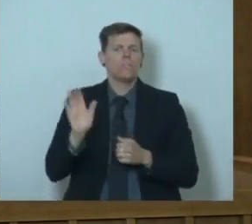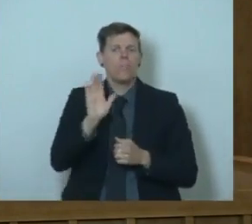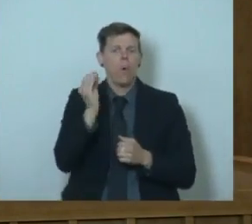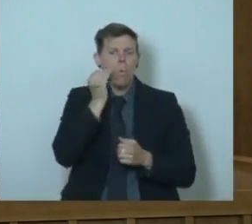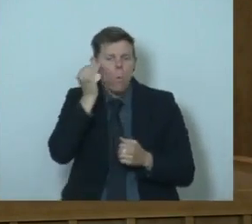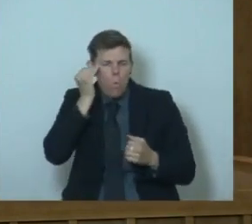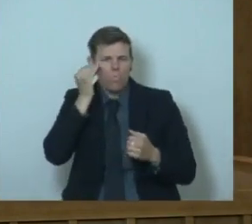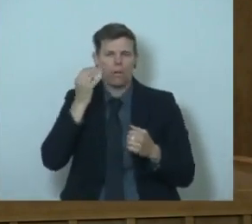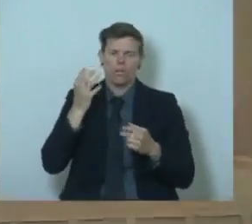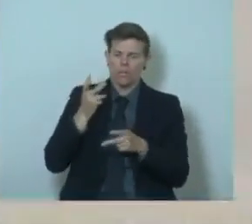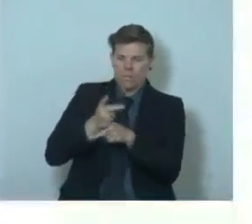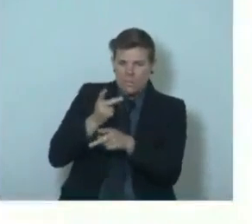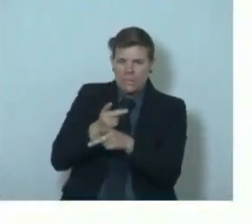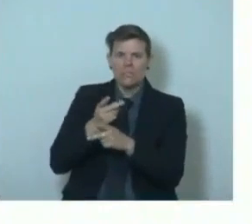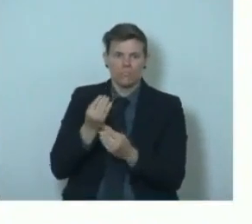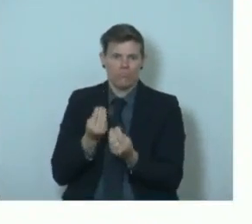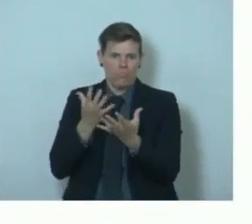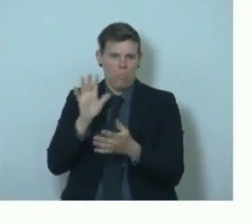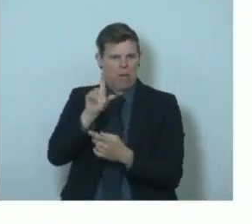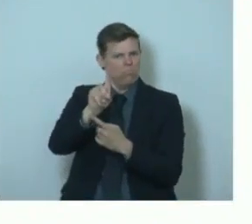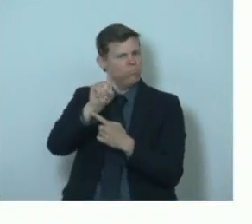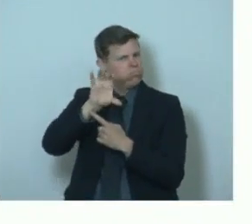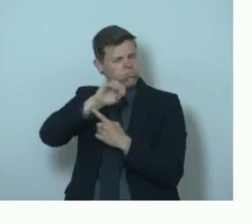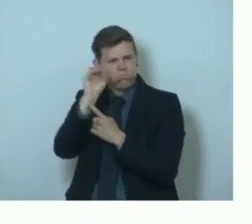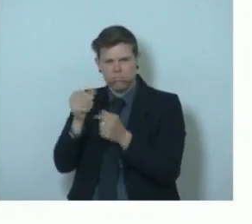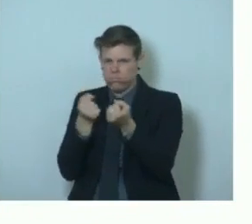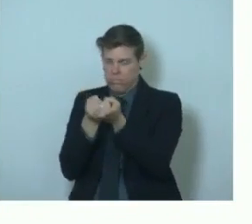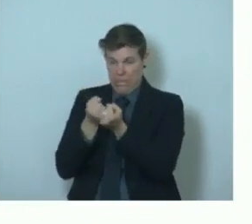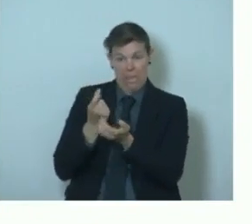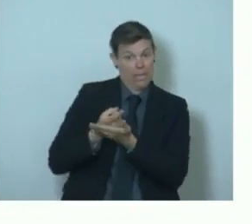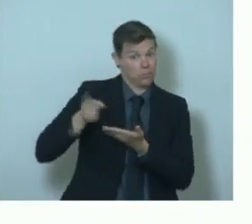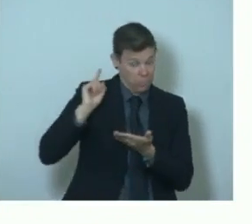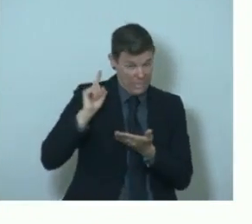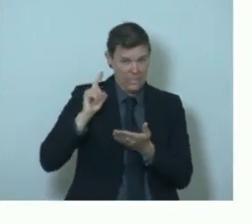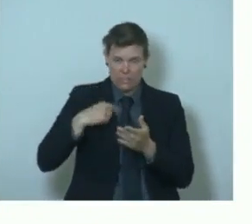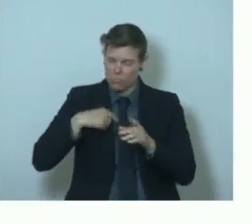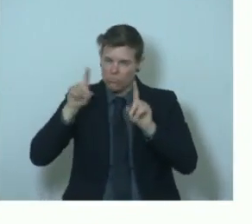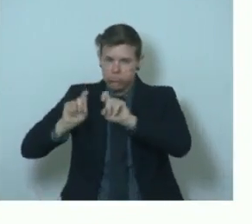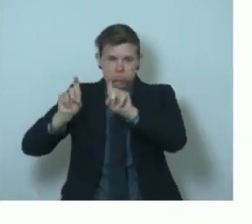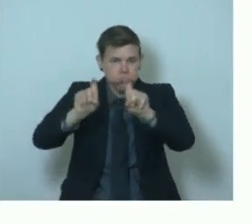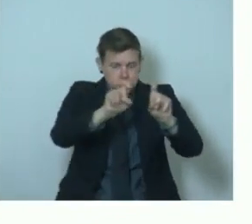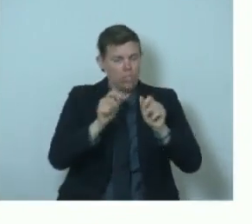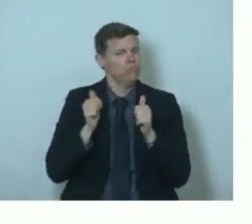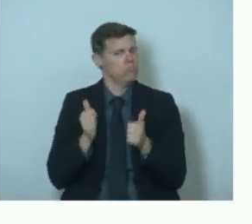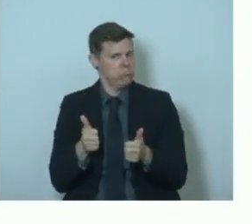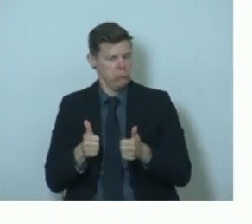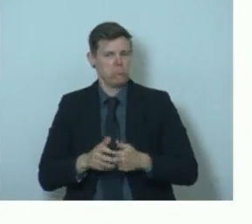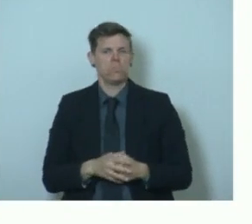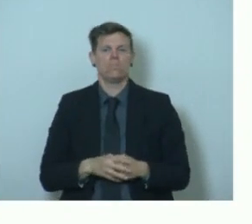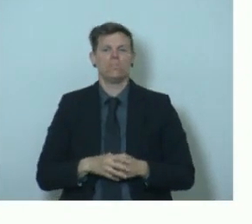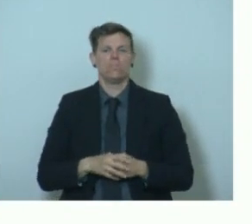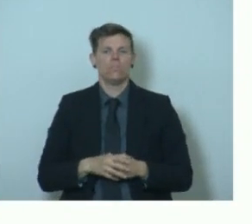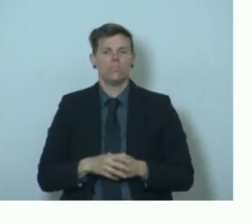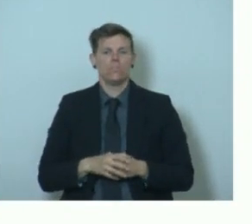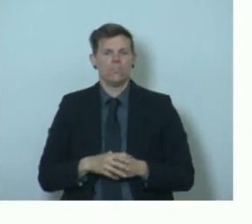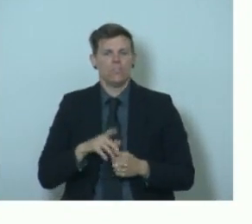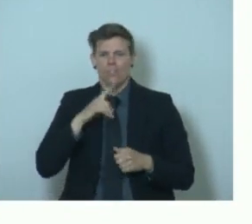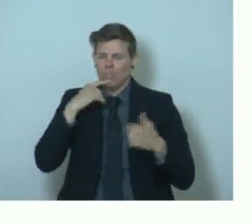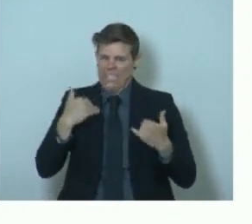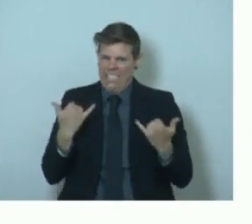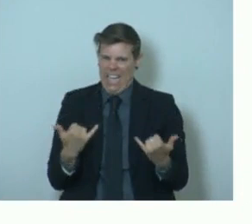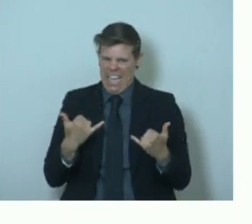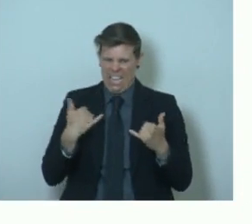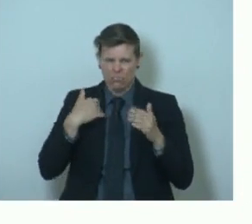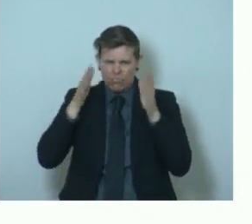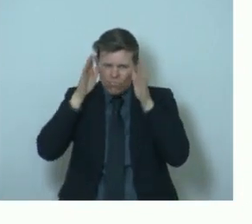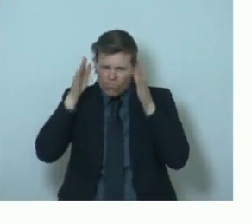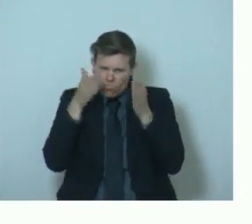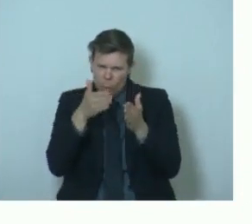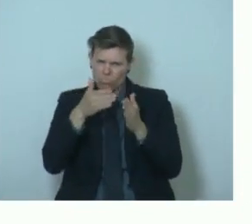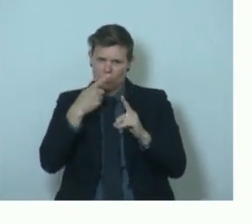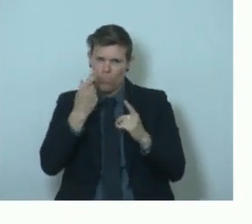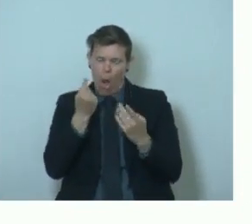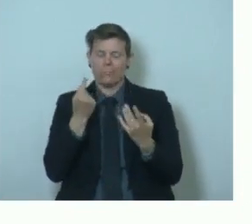THANK YOU TO THE COMMUNITY-BASED WAIVER PROVIDERS WHO TESTED 100% OF THEIR DIRECT SERVICE PROVIDERS LAST WEEK.